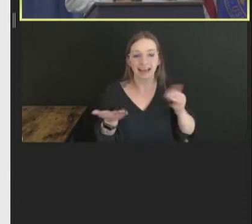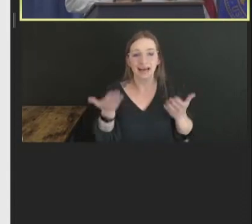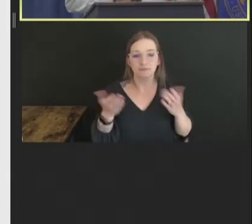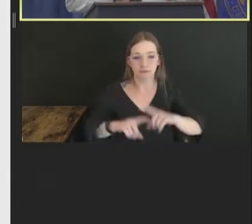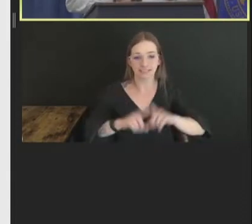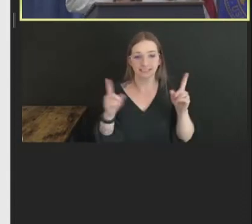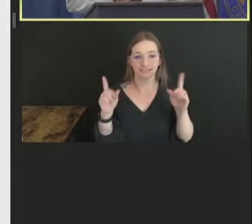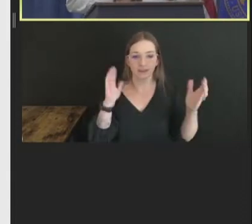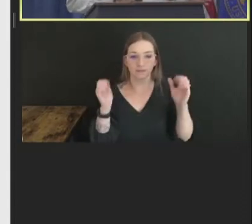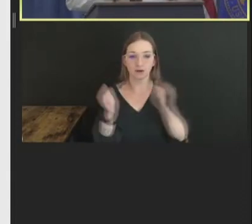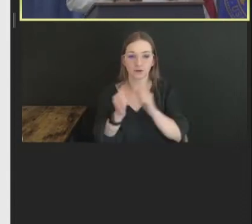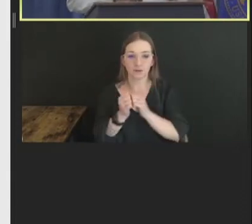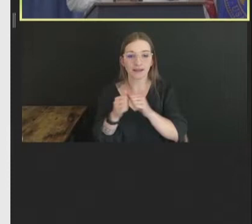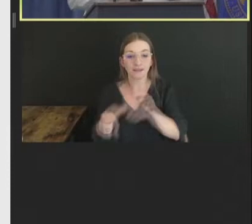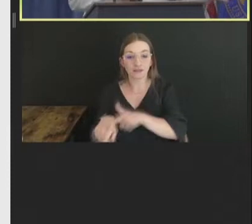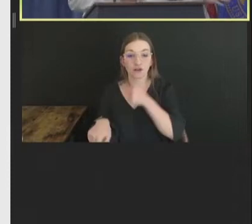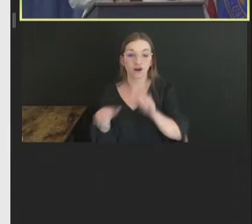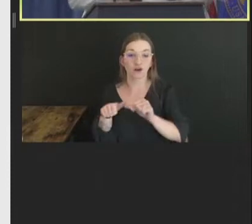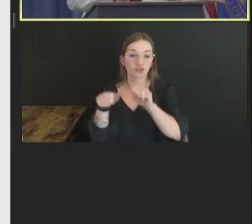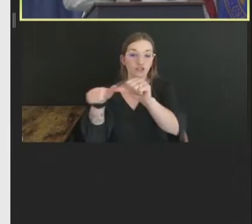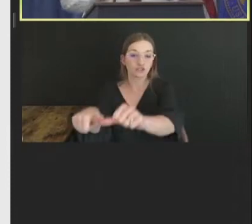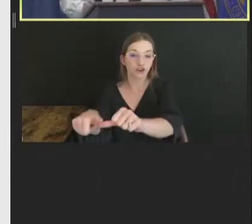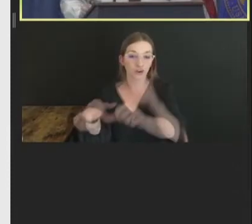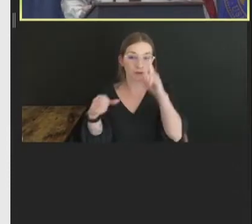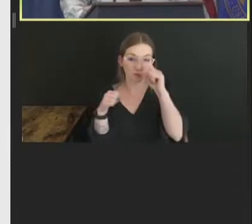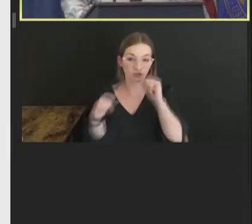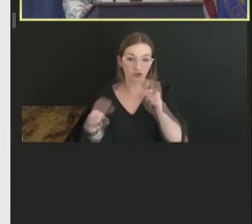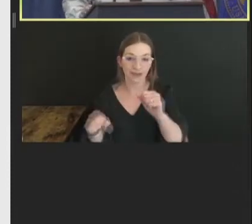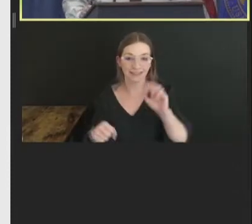lasts for more than six months, nine months to a year. So, it's going to be